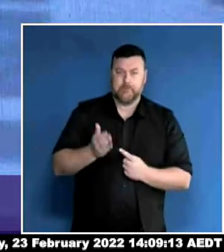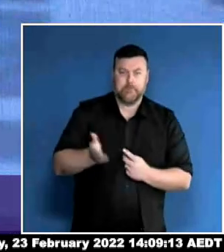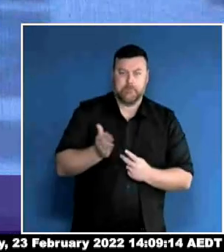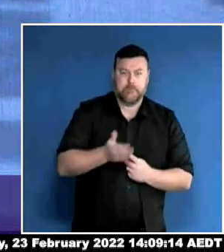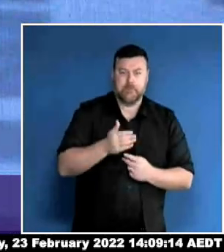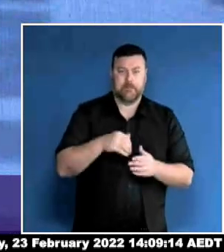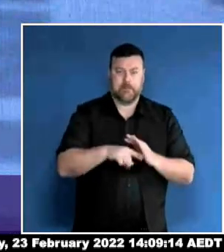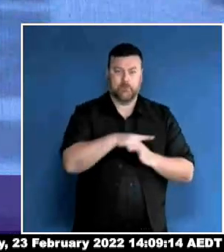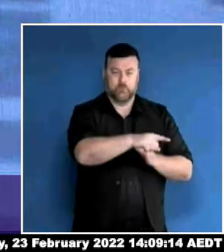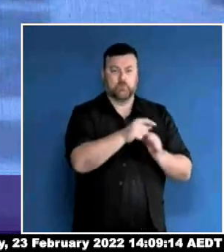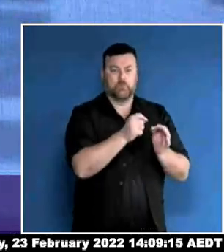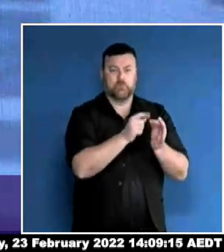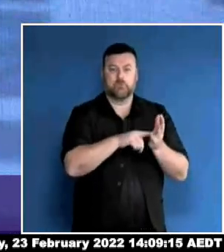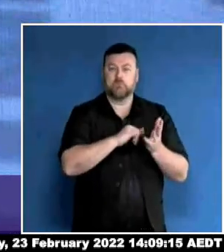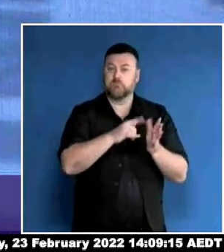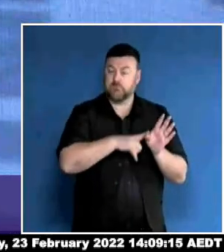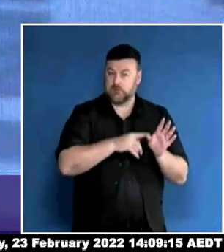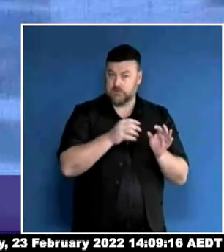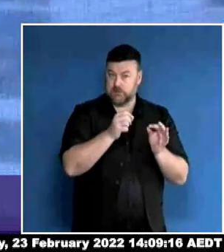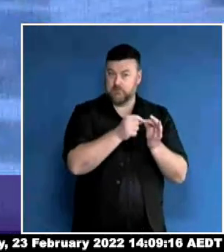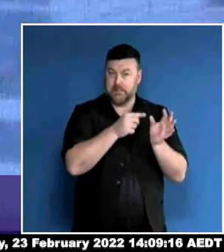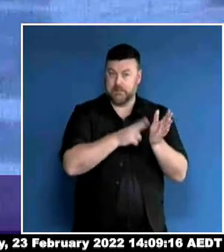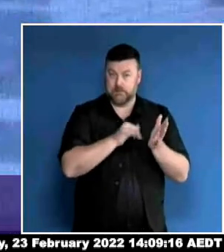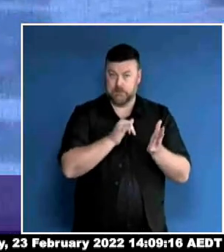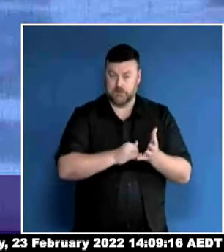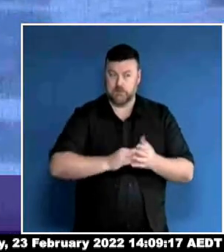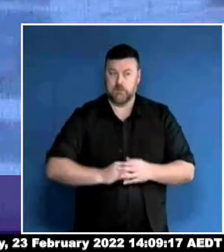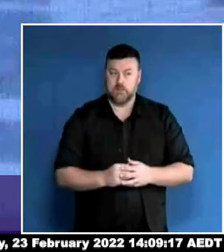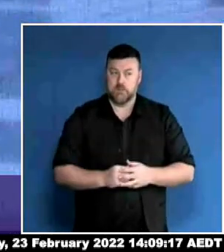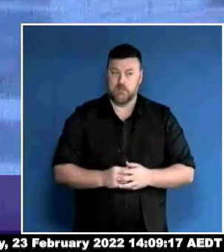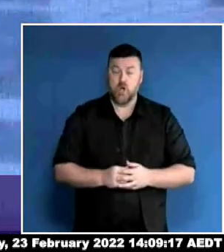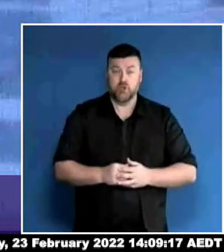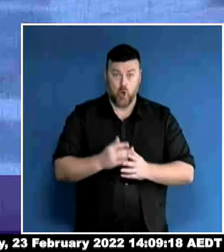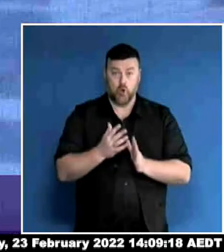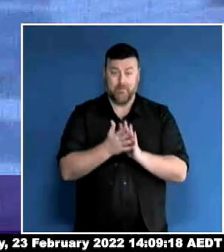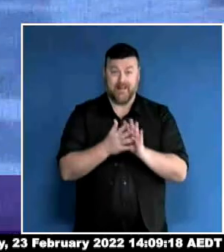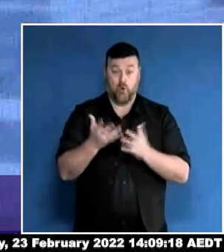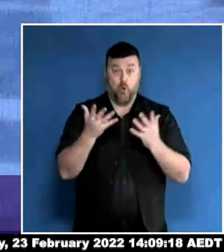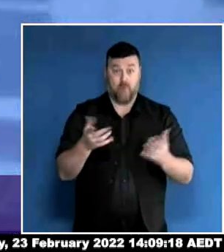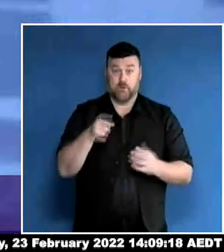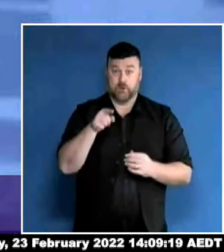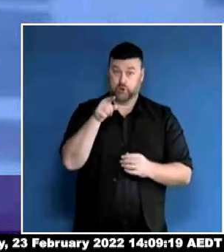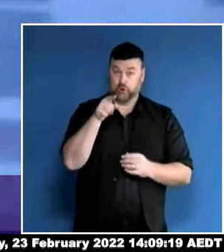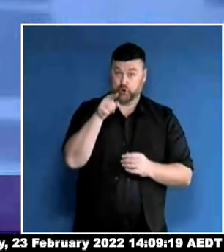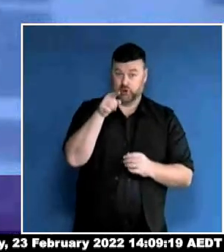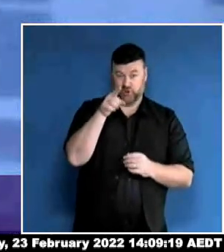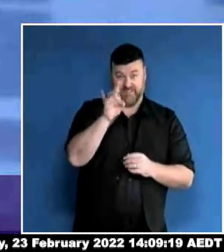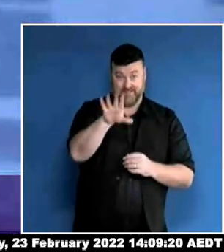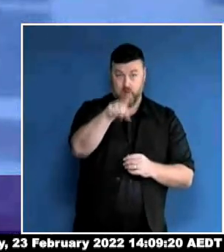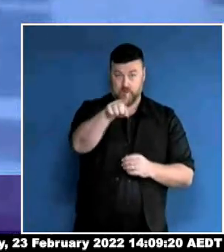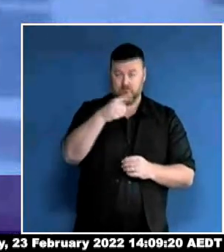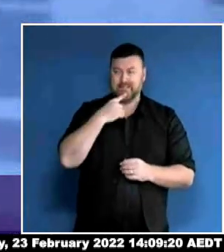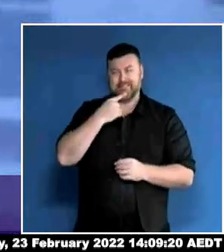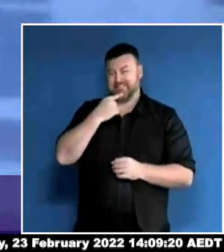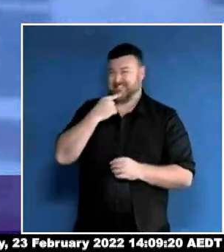So you were often the person saying, "Not sure that's the right person for the job" but